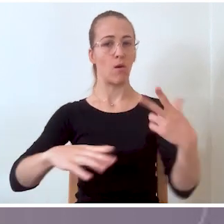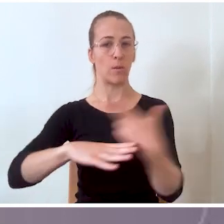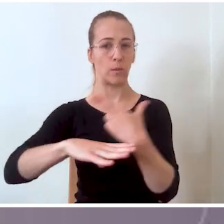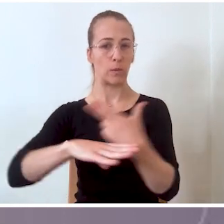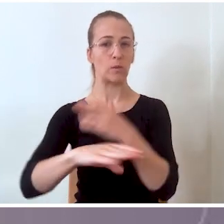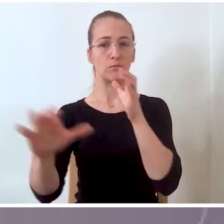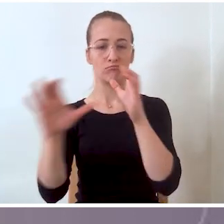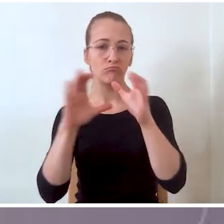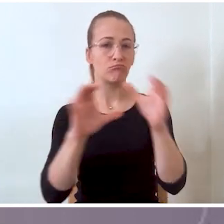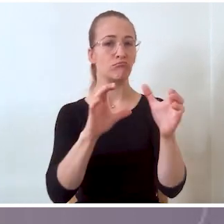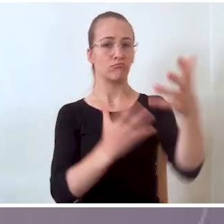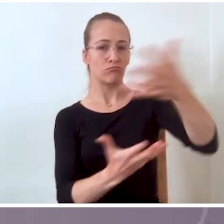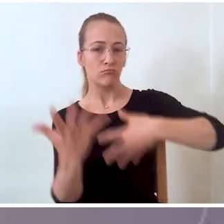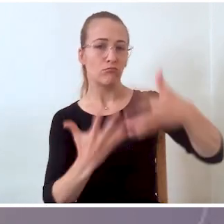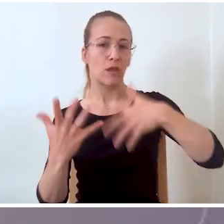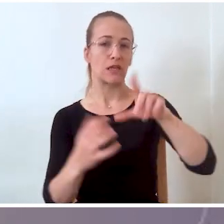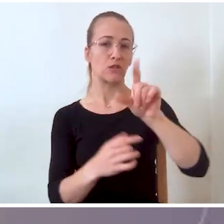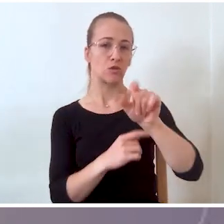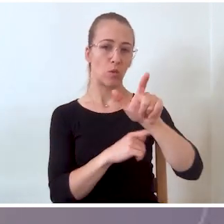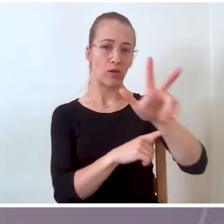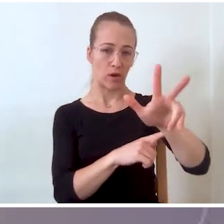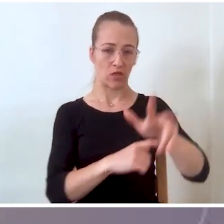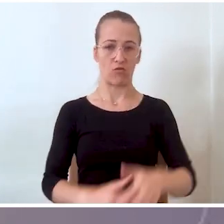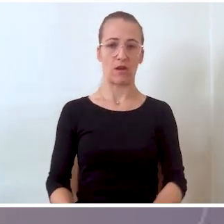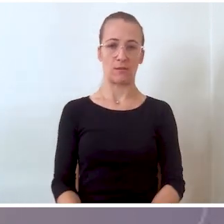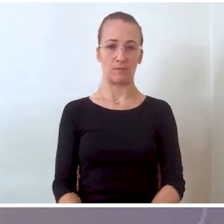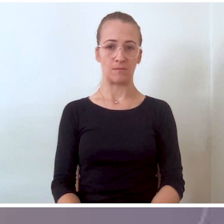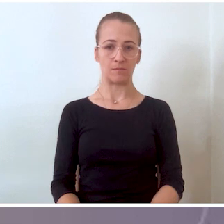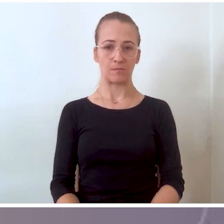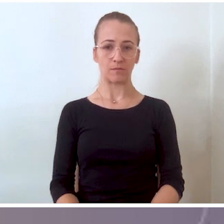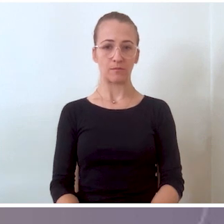to communicate and engage in 2023.